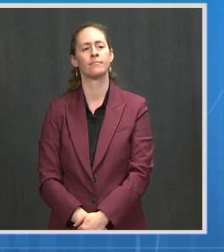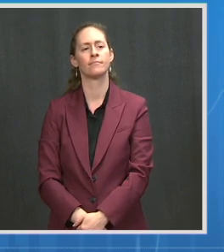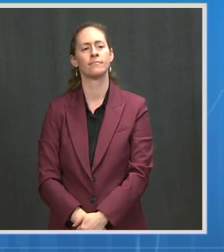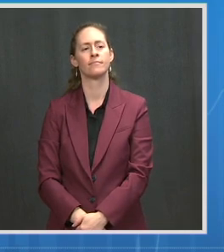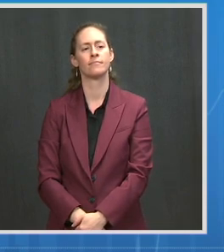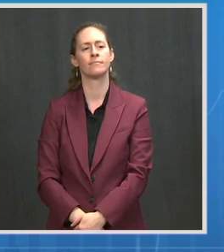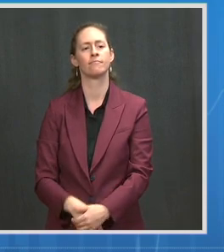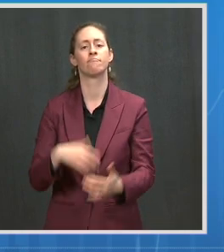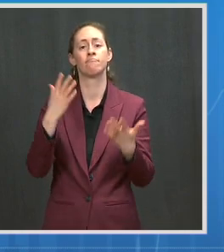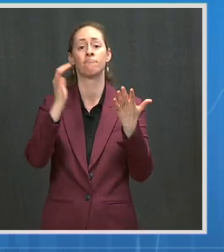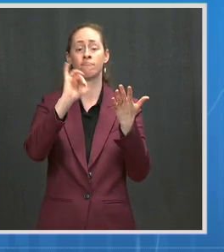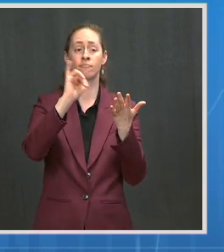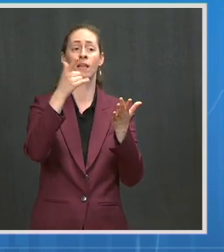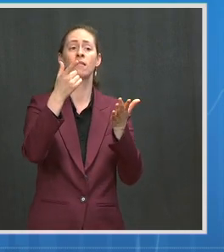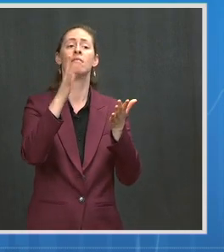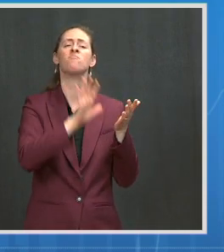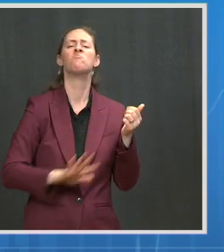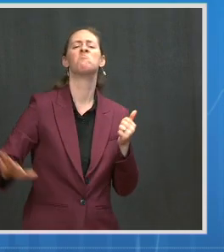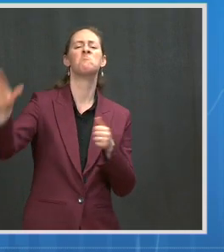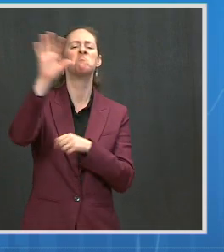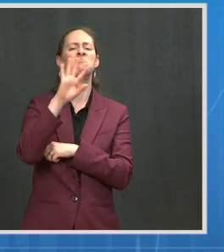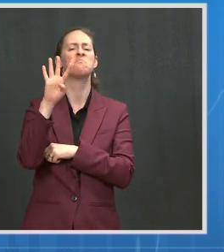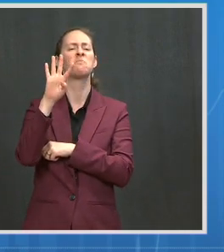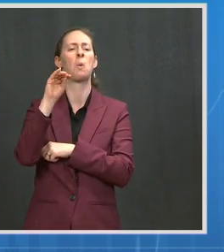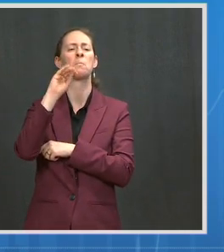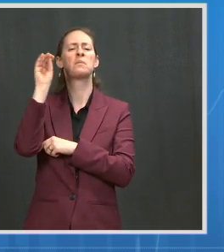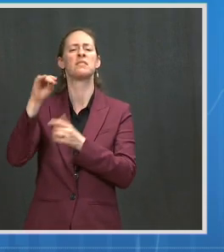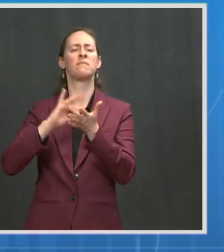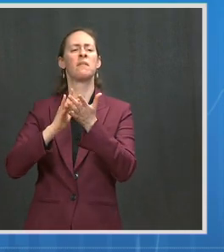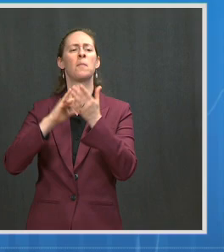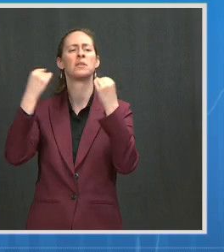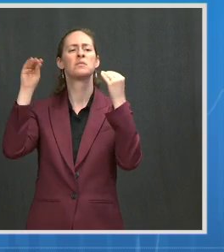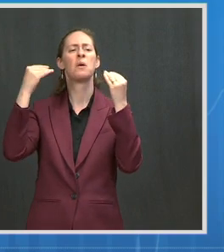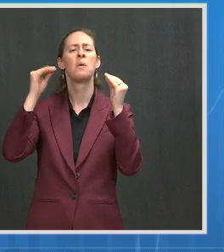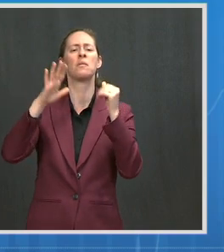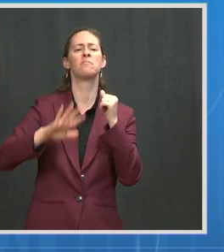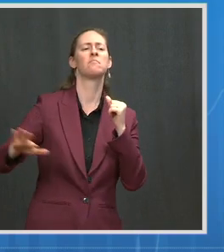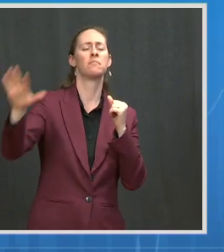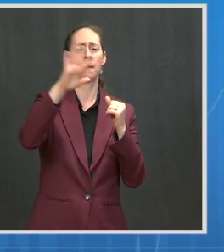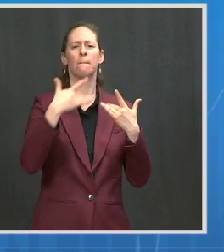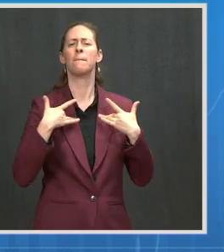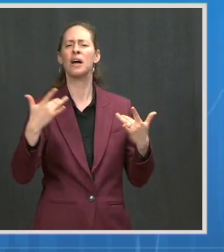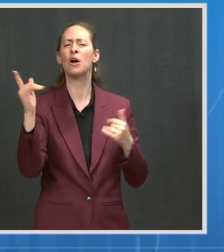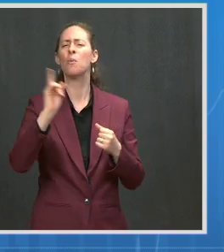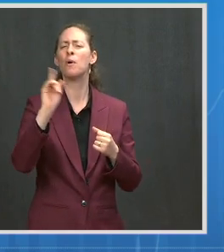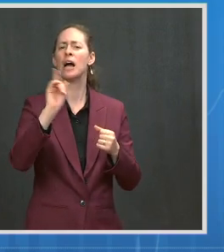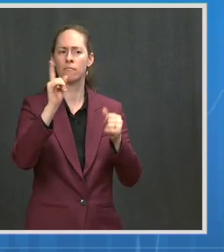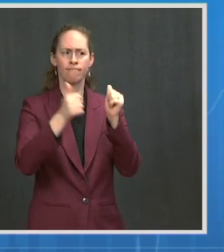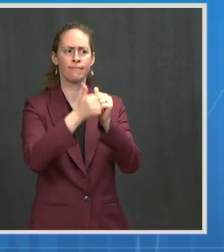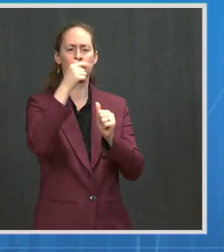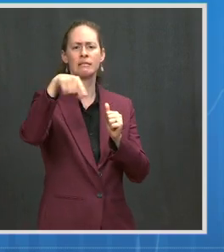are located in high-risk areas. And in the last two weeks, over 47 percent of pharmacy doses